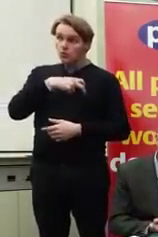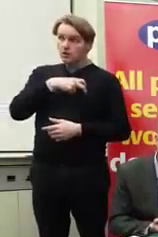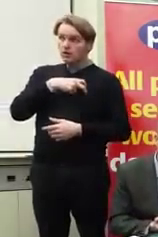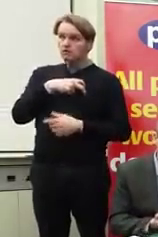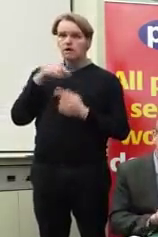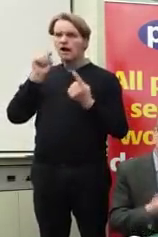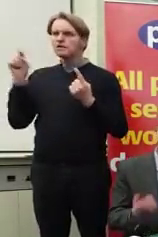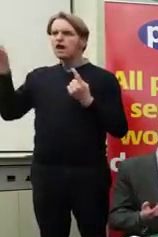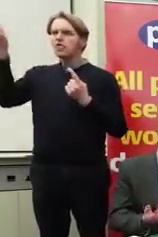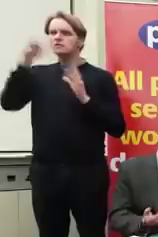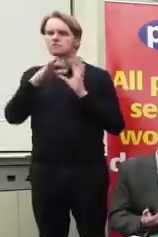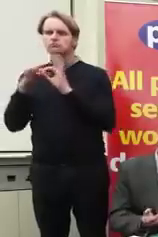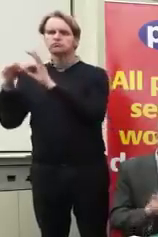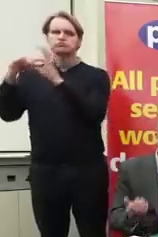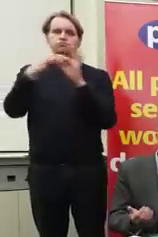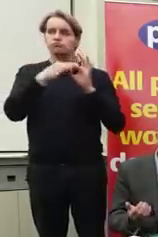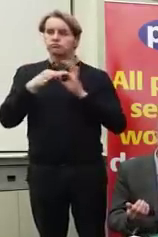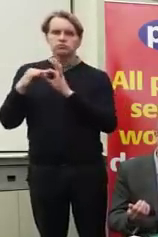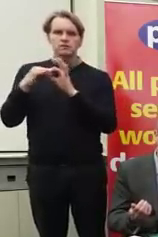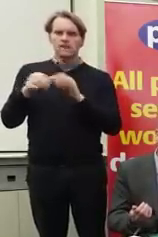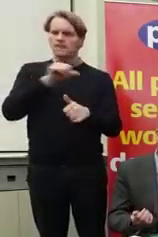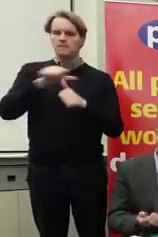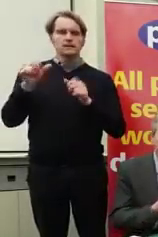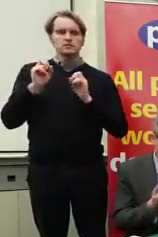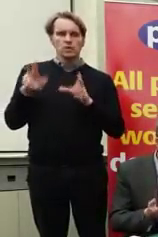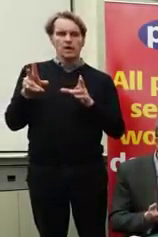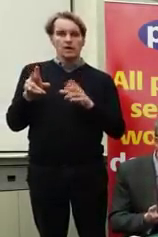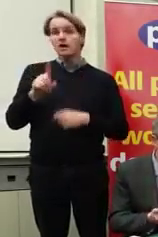but we've also understood that other unions, and we know the health unions are